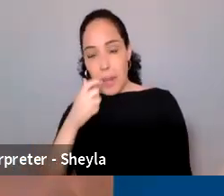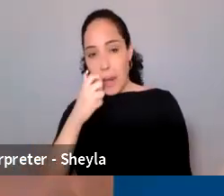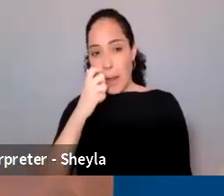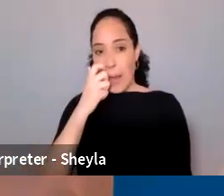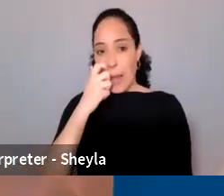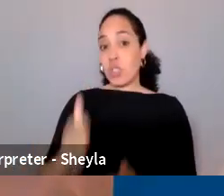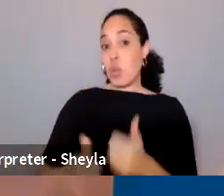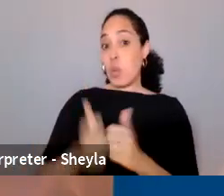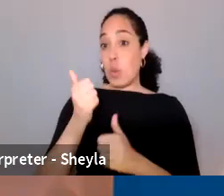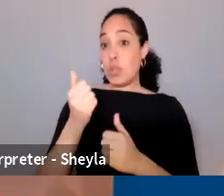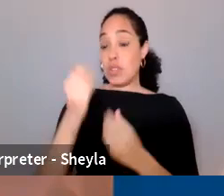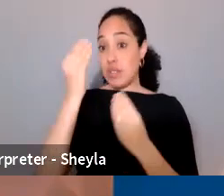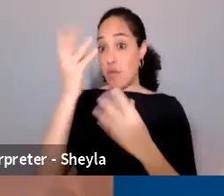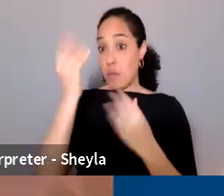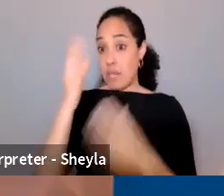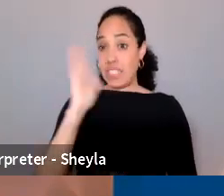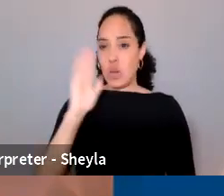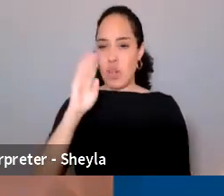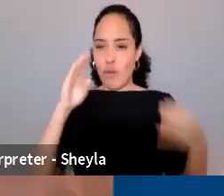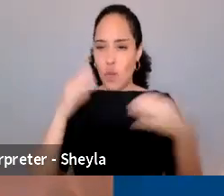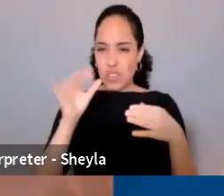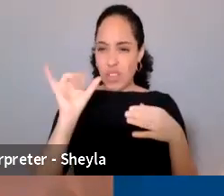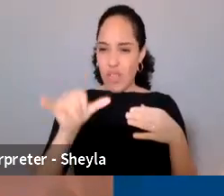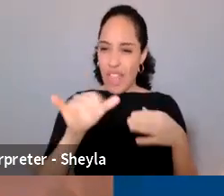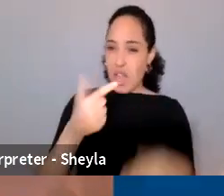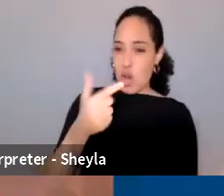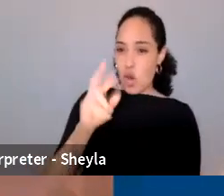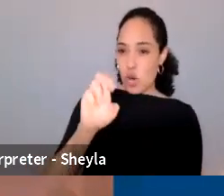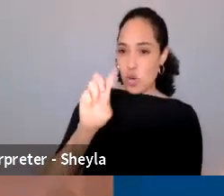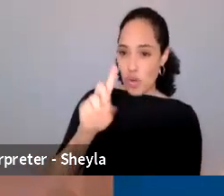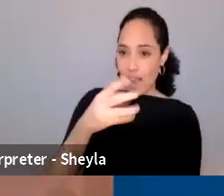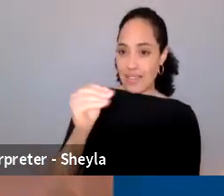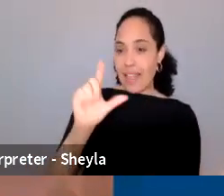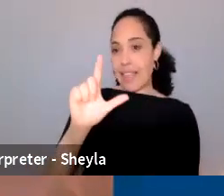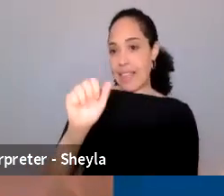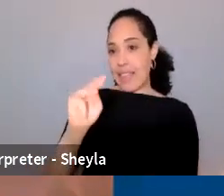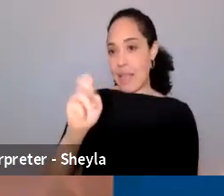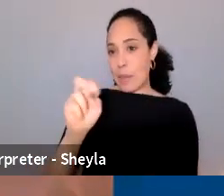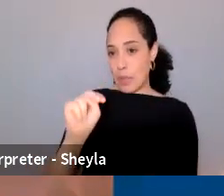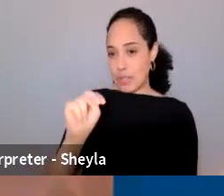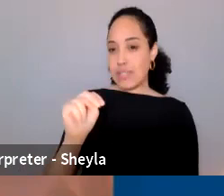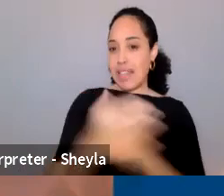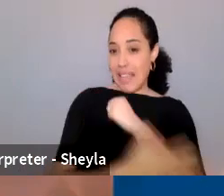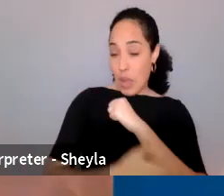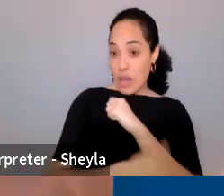today really focuses on that Grand and and Larimer county side of things however we also had um fires